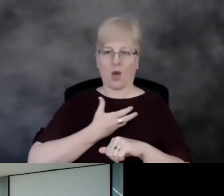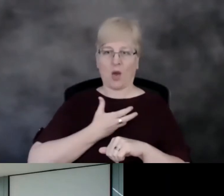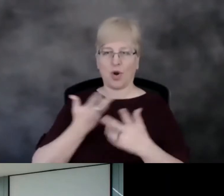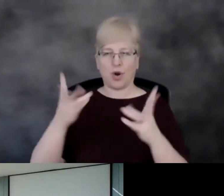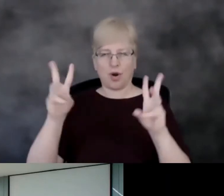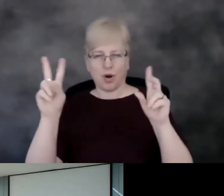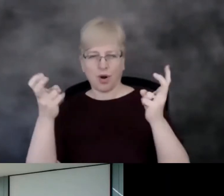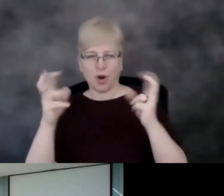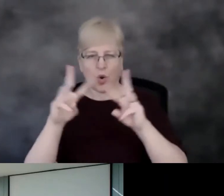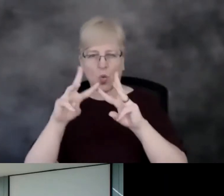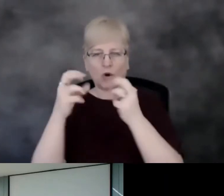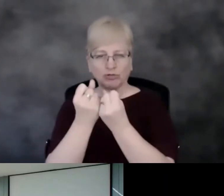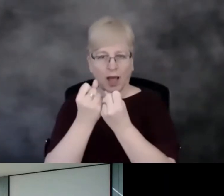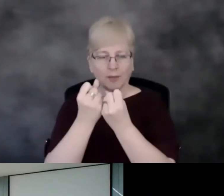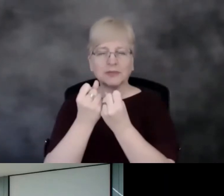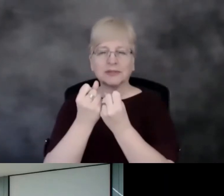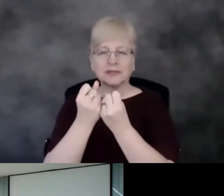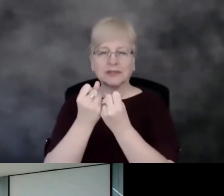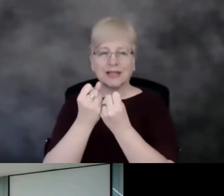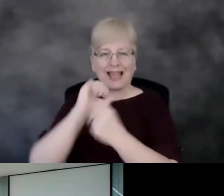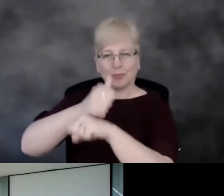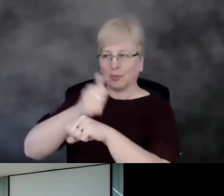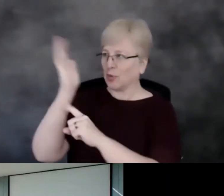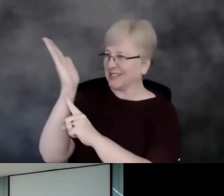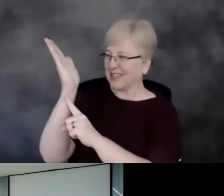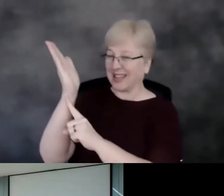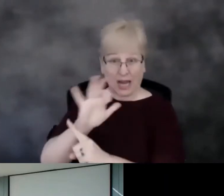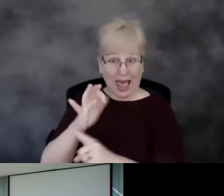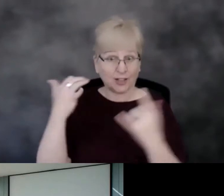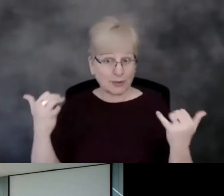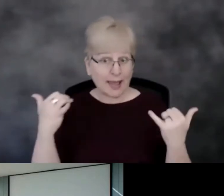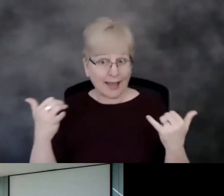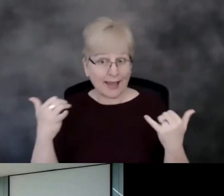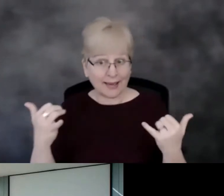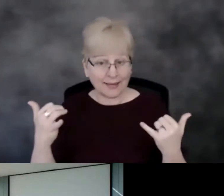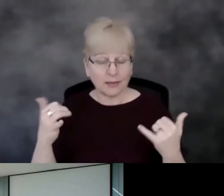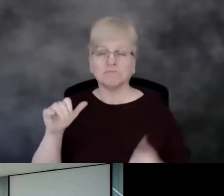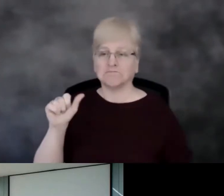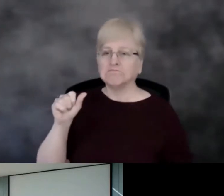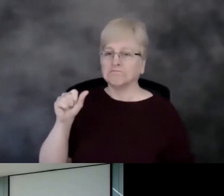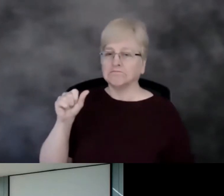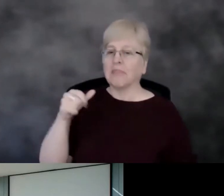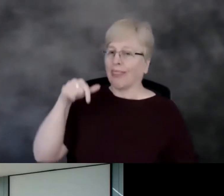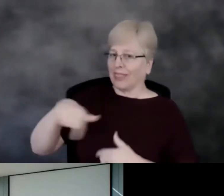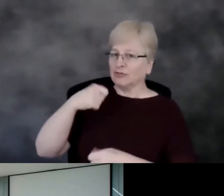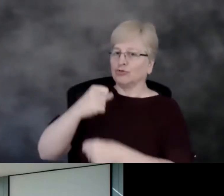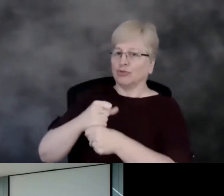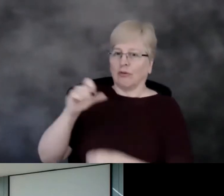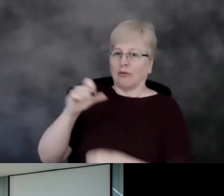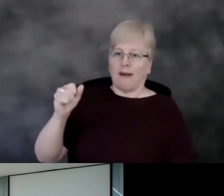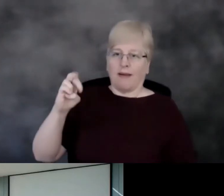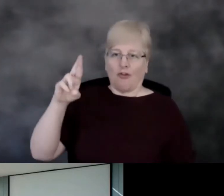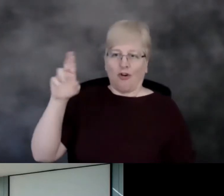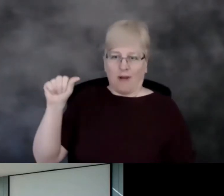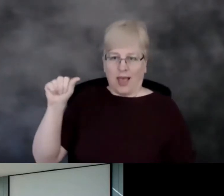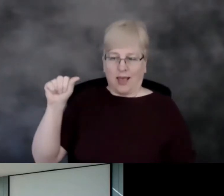presentations like this one, AERA, this year, 16:16:51 out of our commitment to expand and